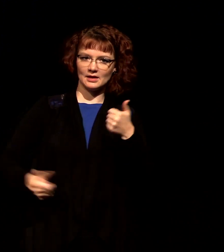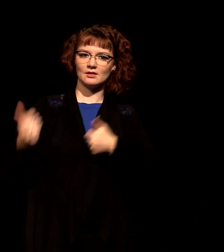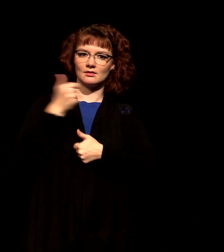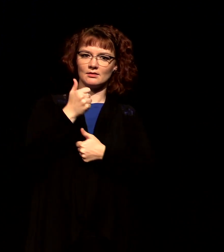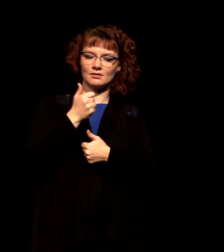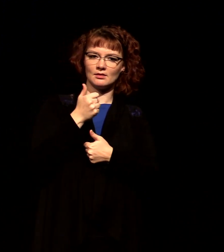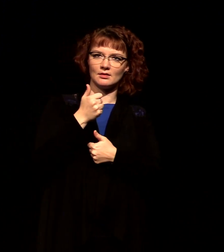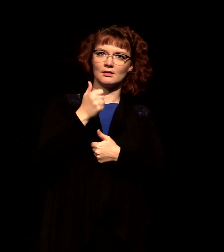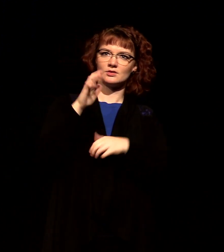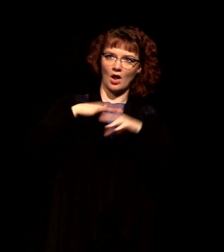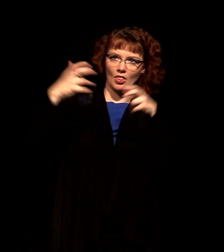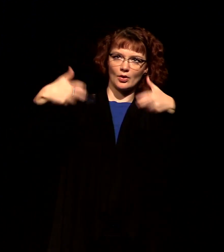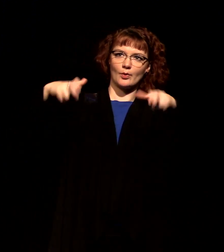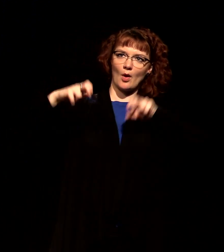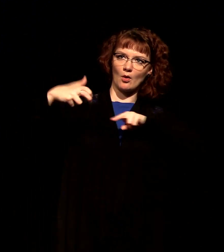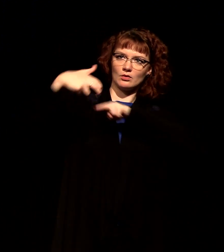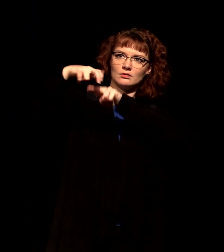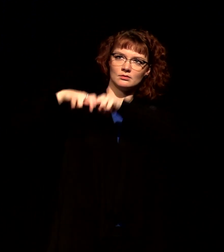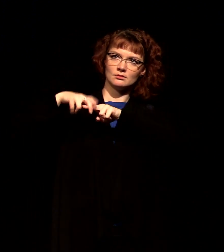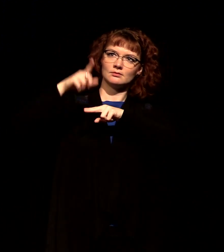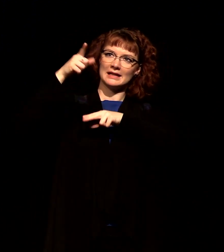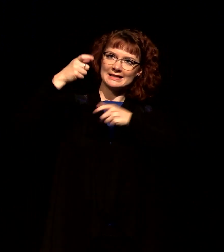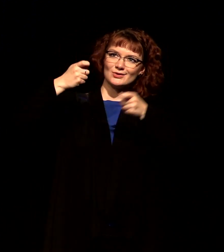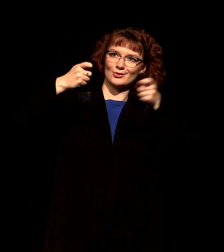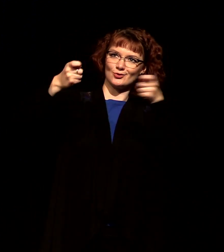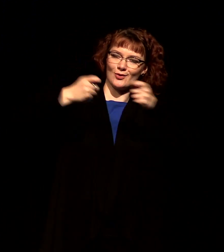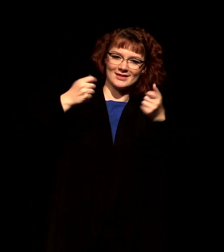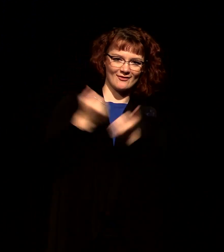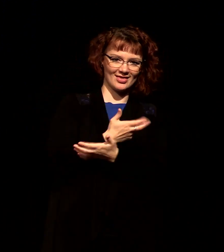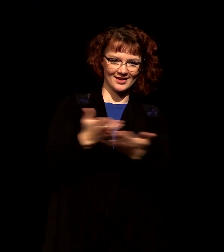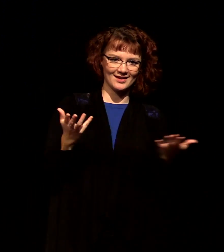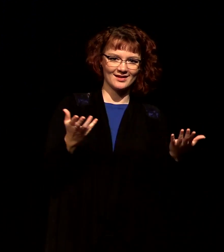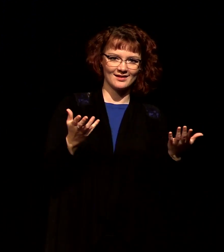sovereign. He's in control. He is more powerful than any